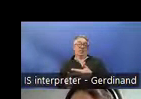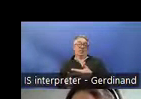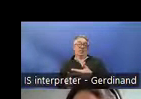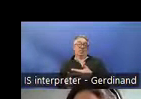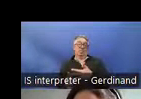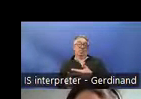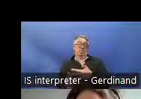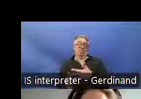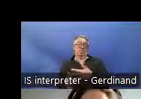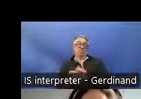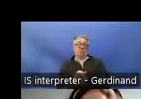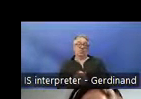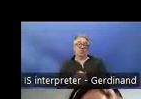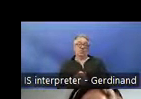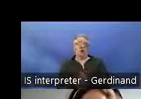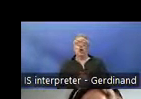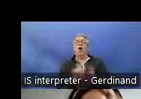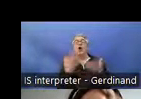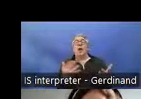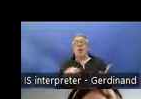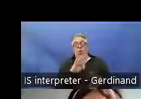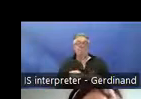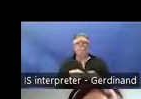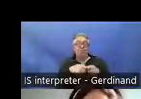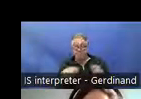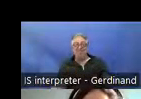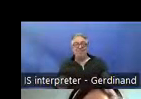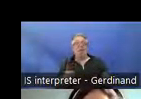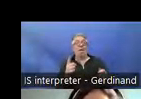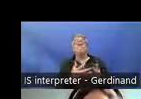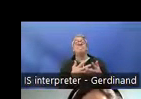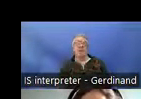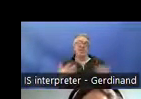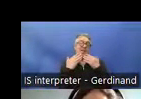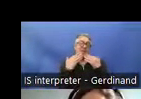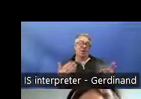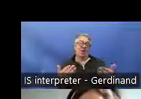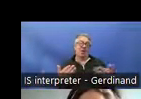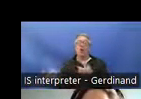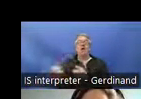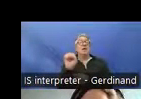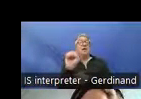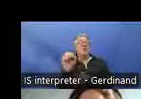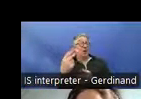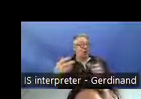I just want to finish up with a very big thank you to the stakeholders group of persons with